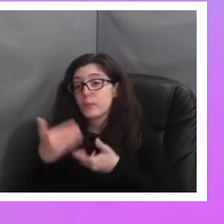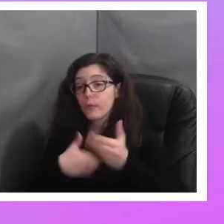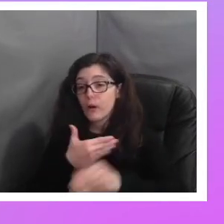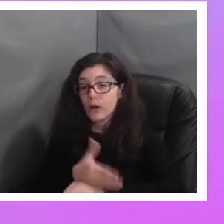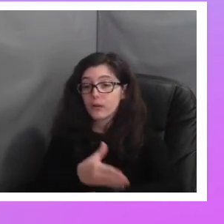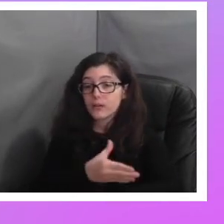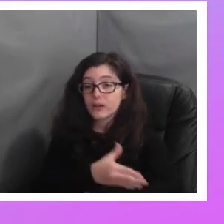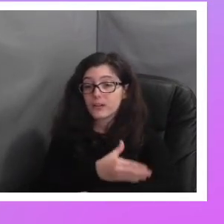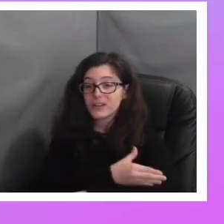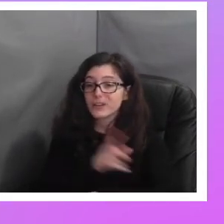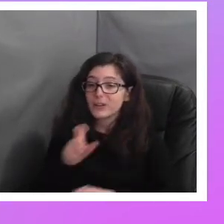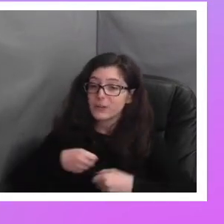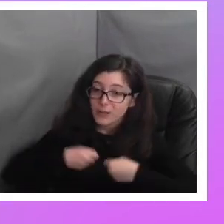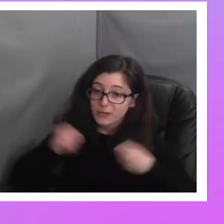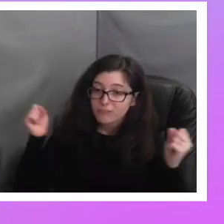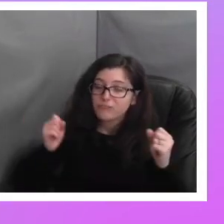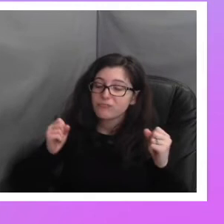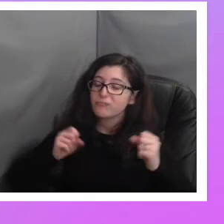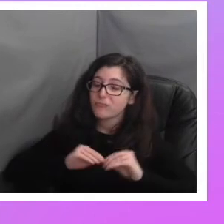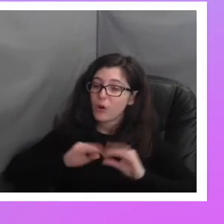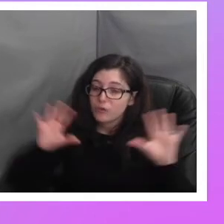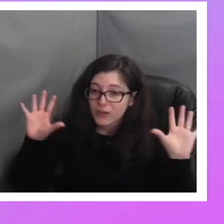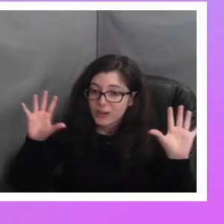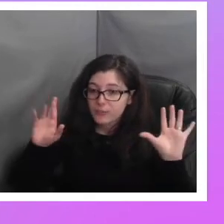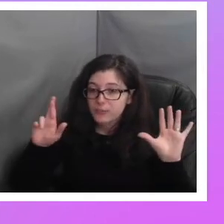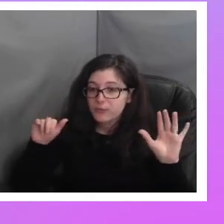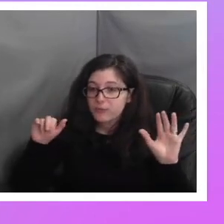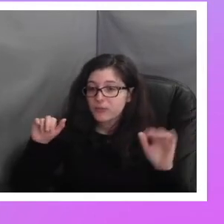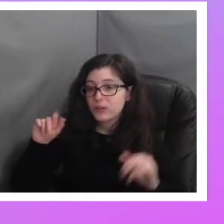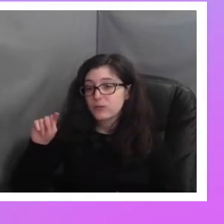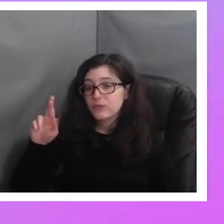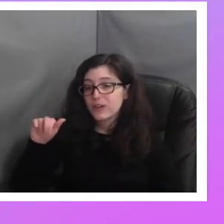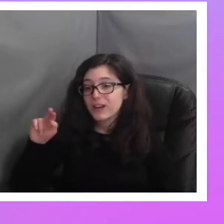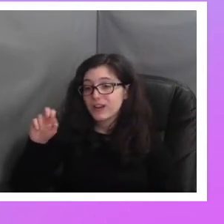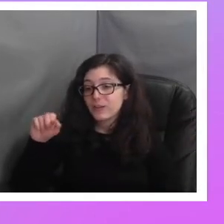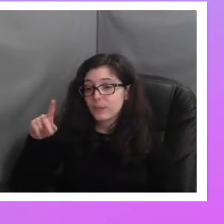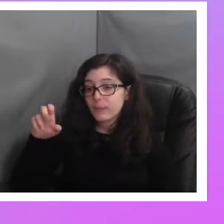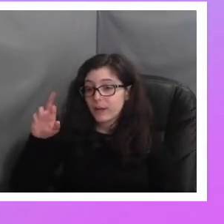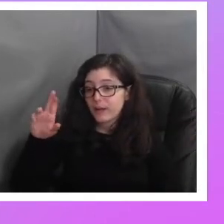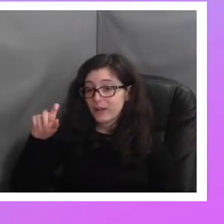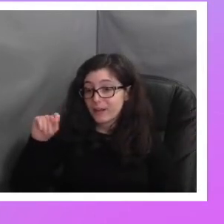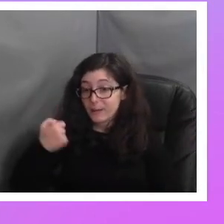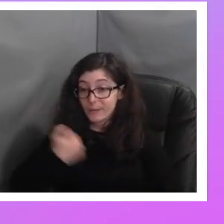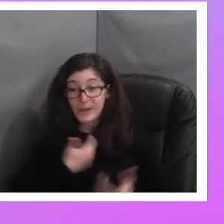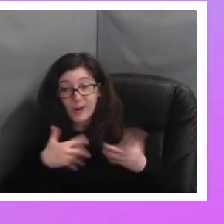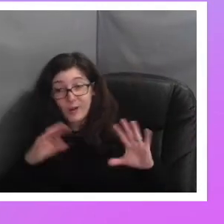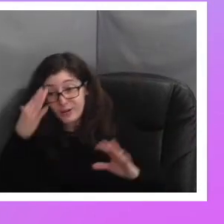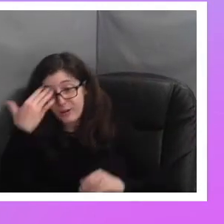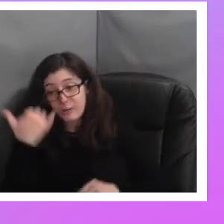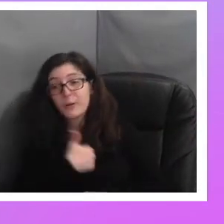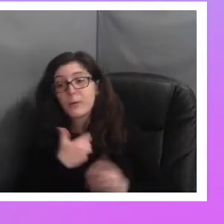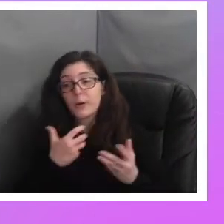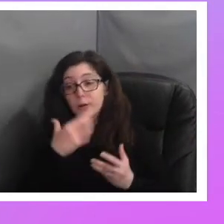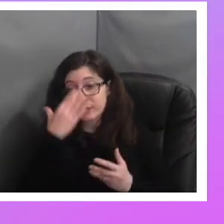we already know, we want to know that you know and that you're working on it. Build internal capacity, this is through training